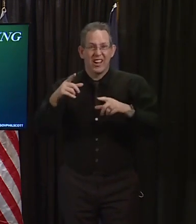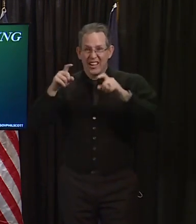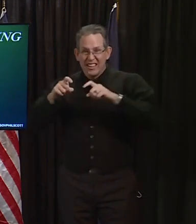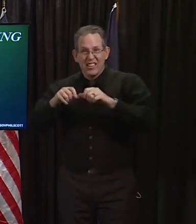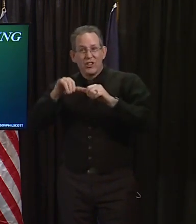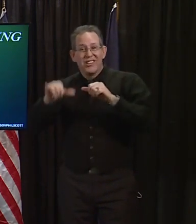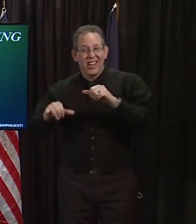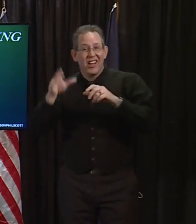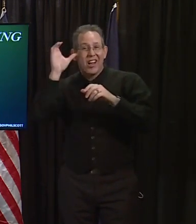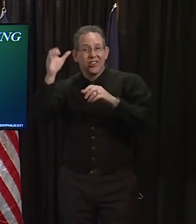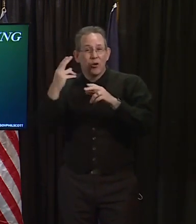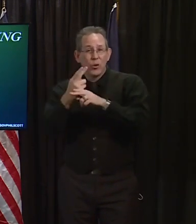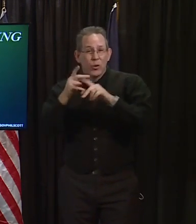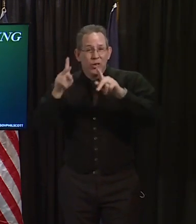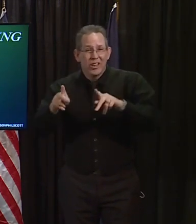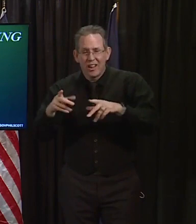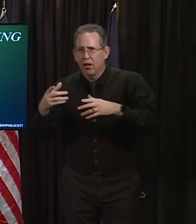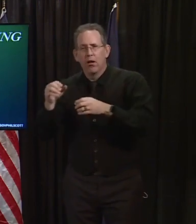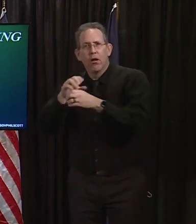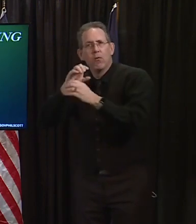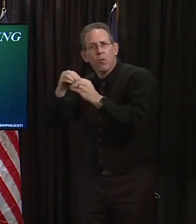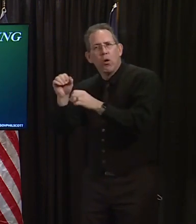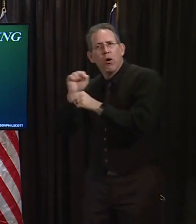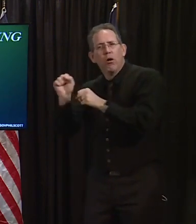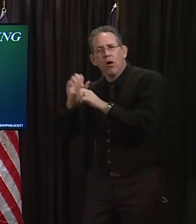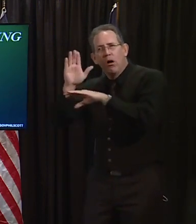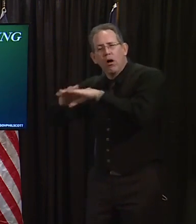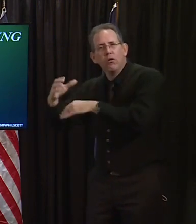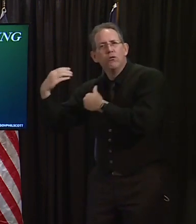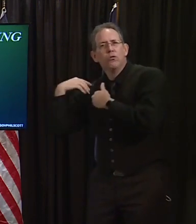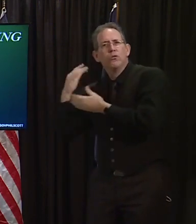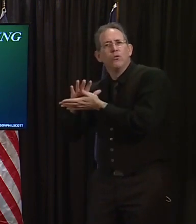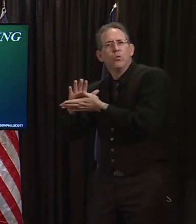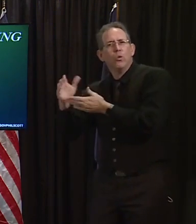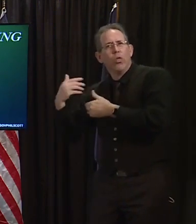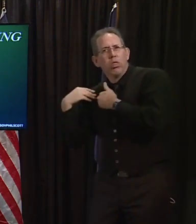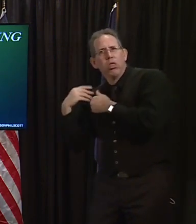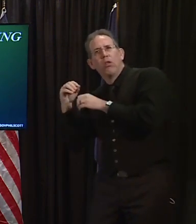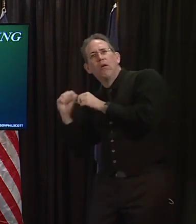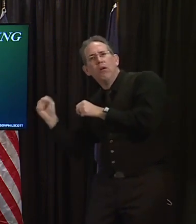schools. I think as everyone's aware of Vermont was an early adopter and tests to stay,